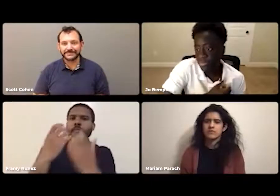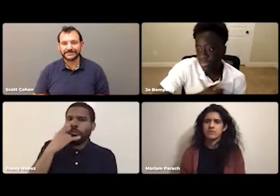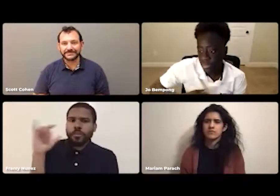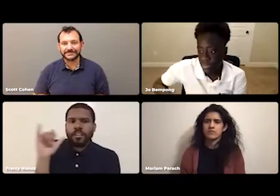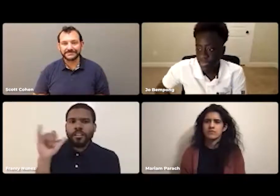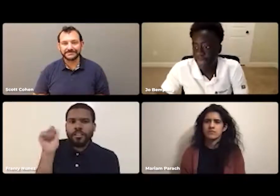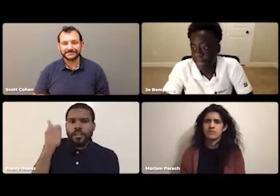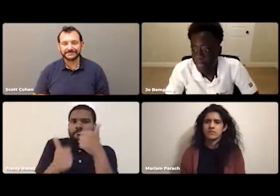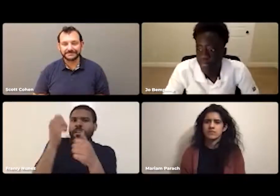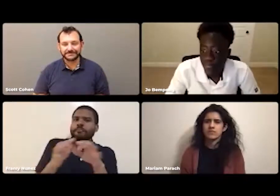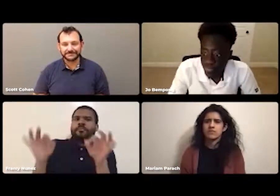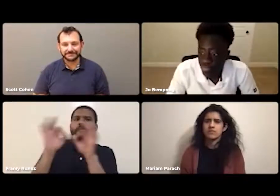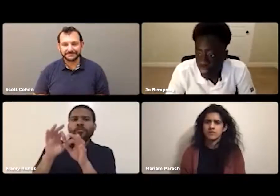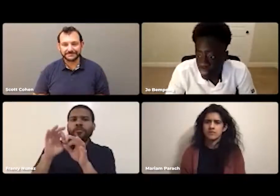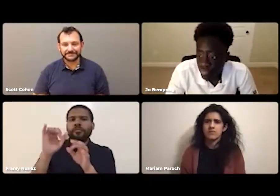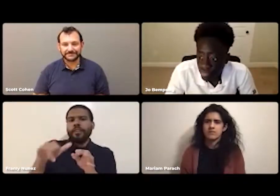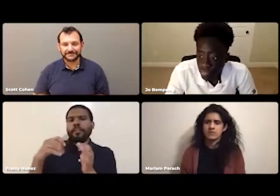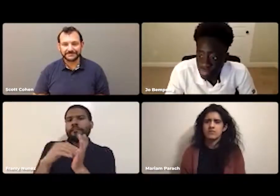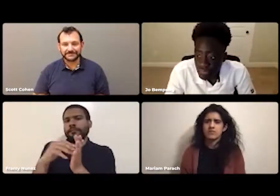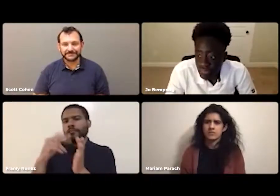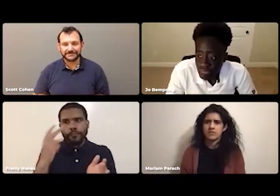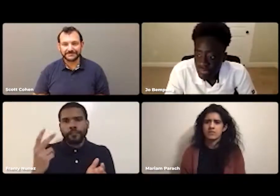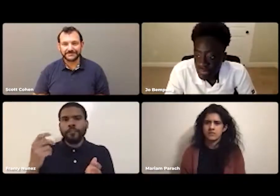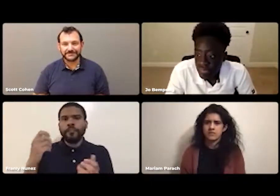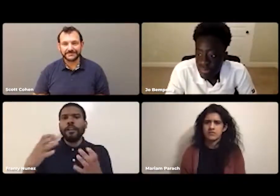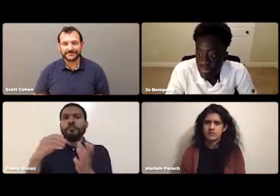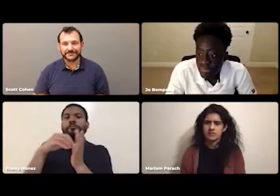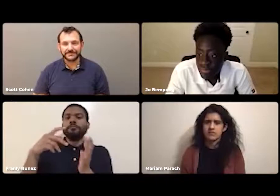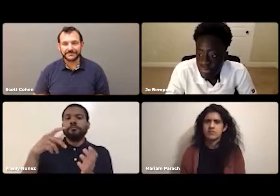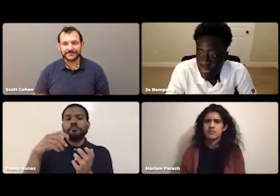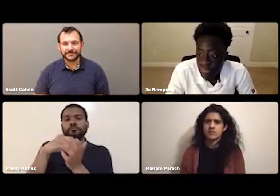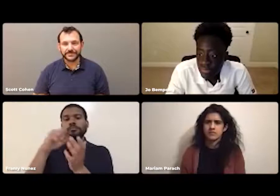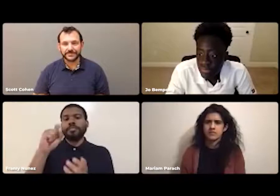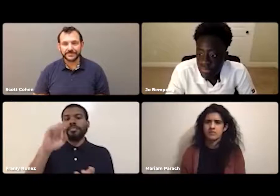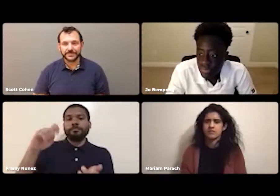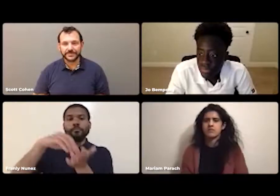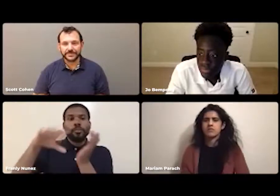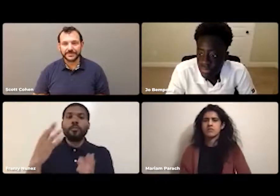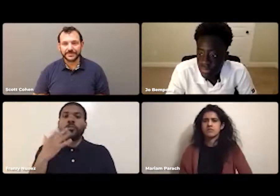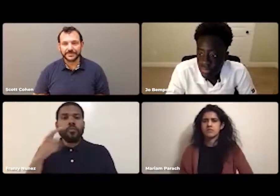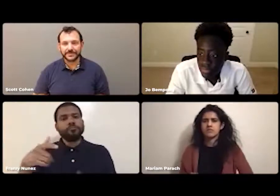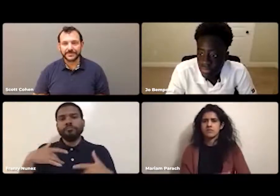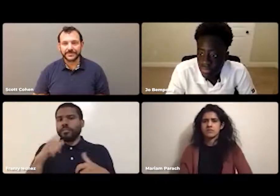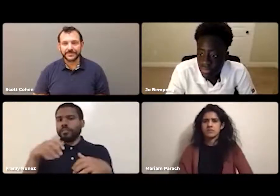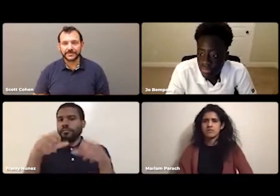But I think the experience of what it's like is very important.